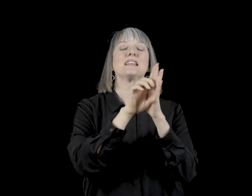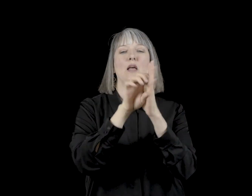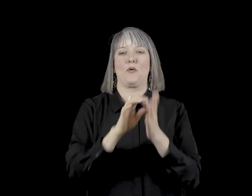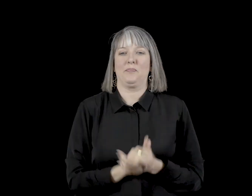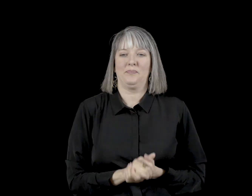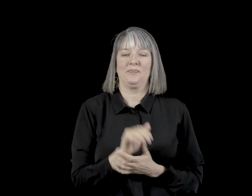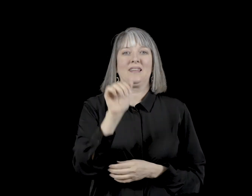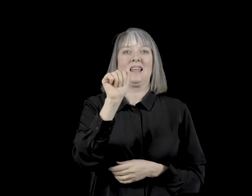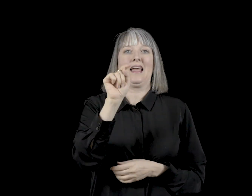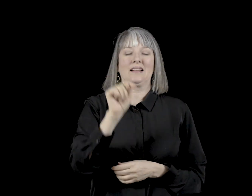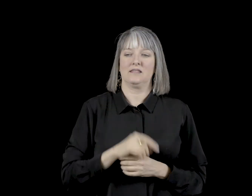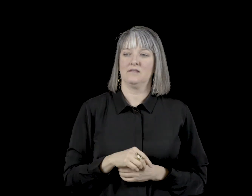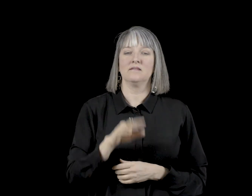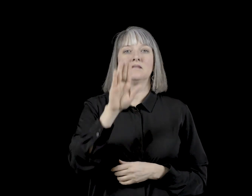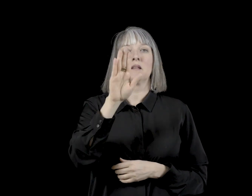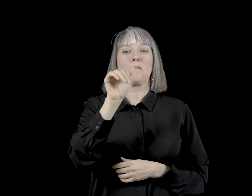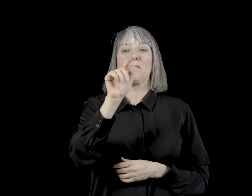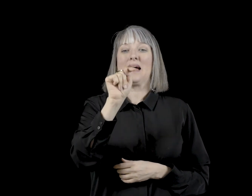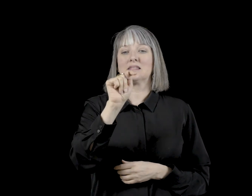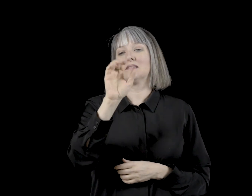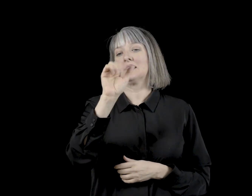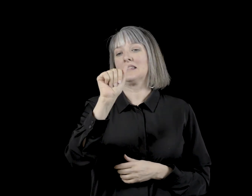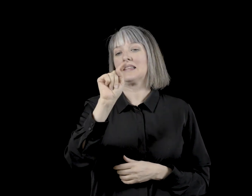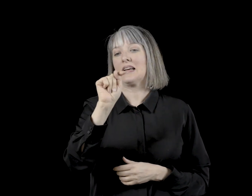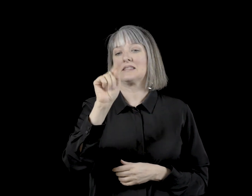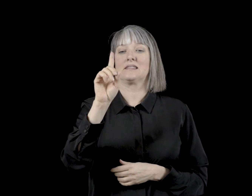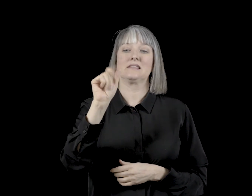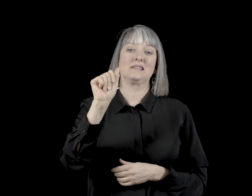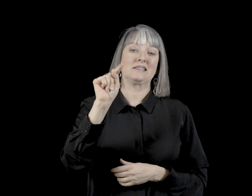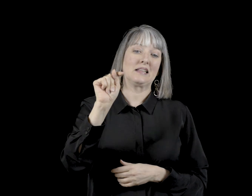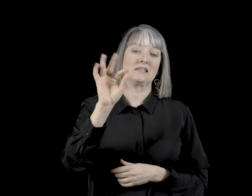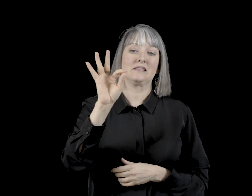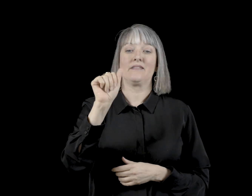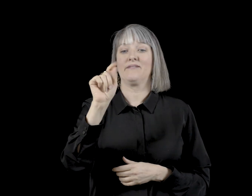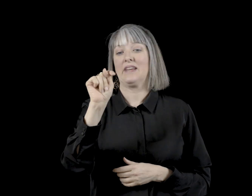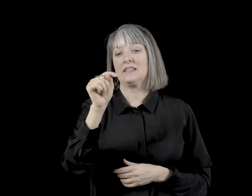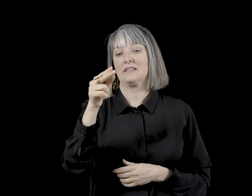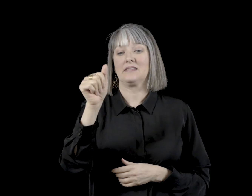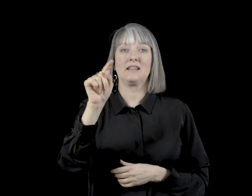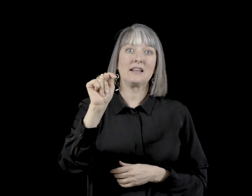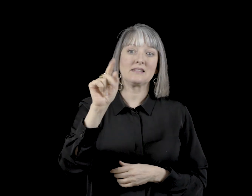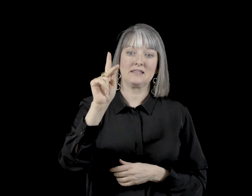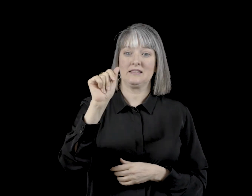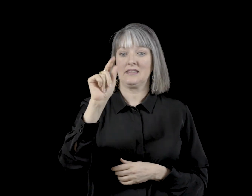Some examples would be... AT BAT CAT DAT FAT HAT KAT